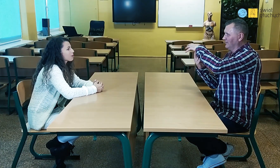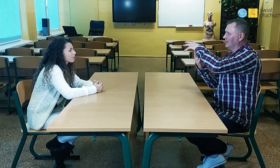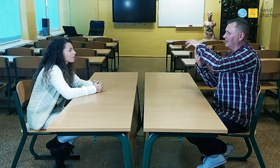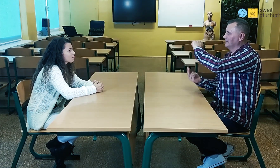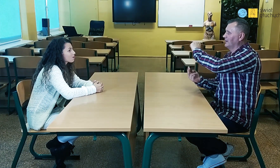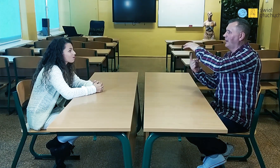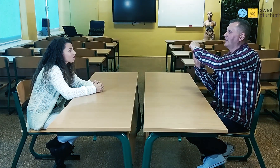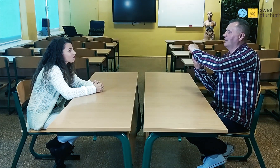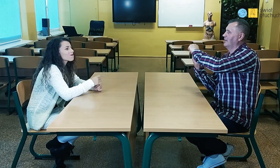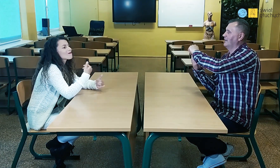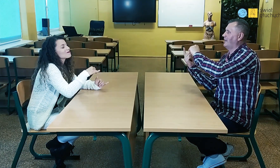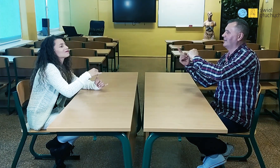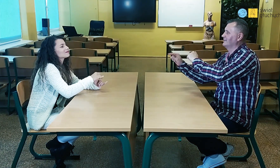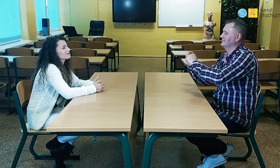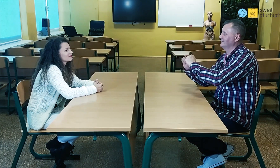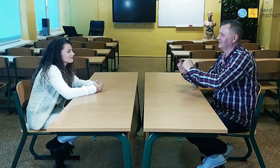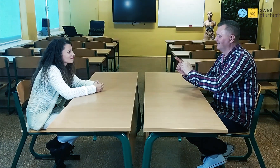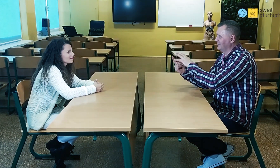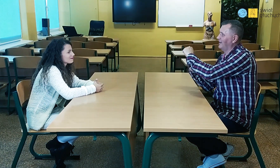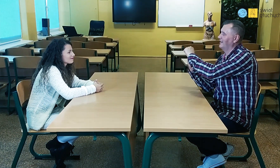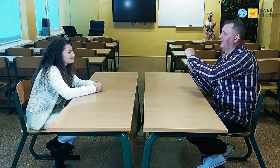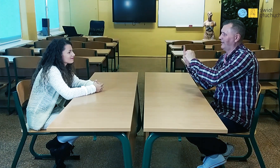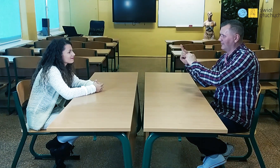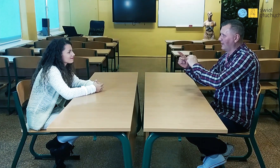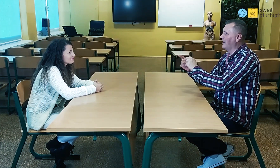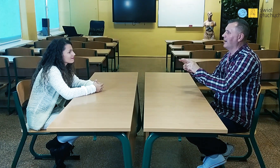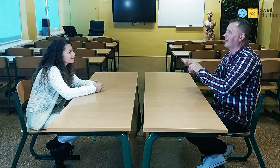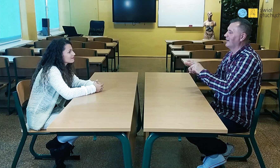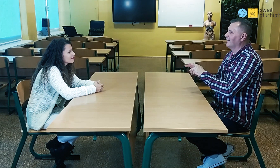Was it about catching someone's finger? 96 00:06:29,843 --> 00:06:33,325 I also liked the game where one person stood facing the wall,